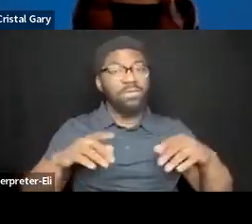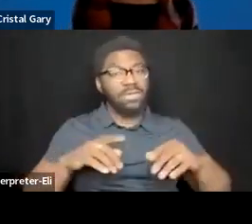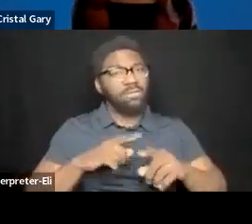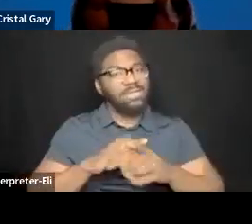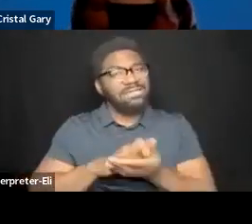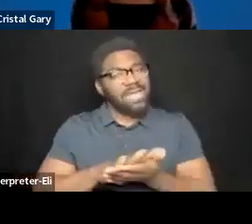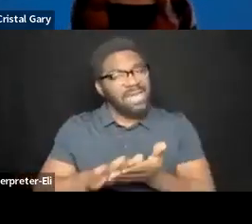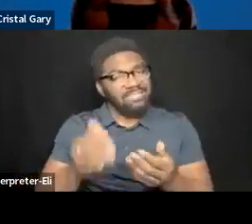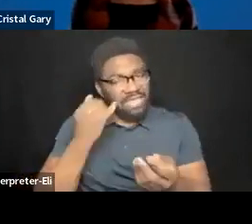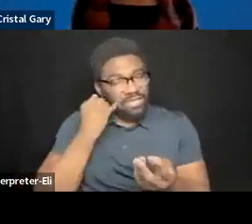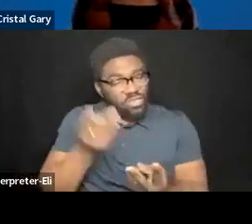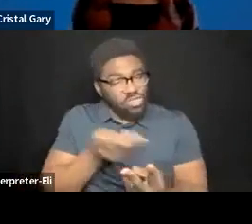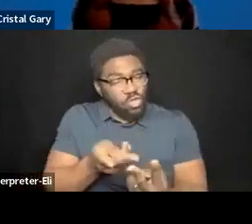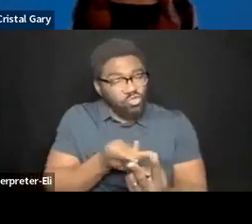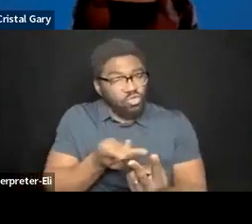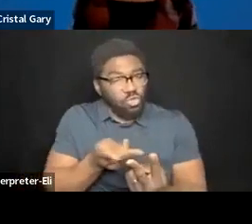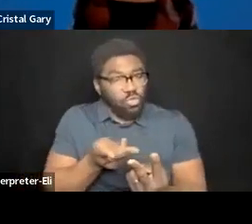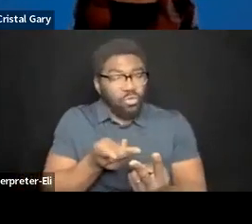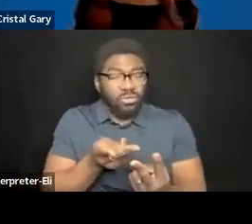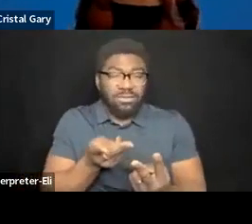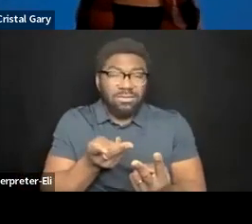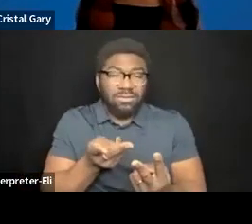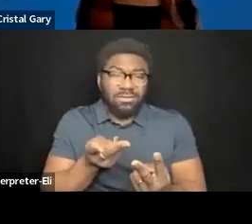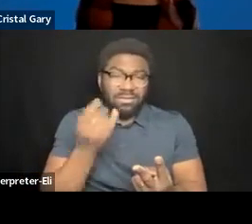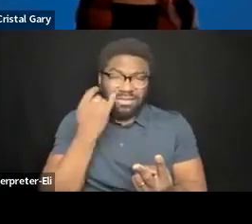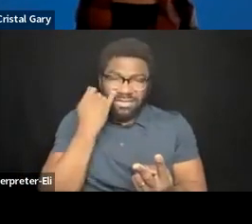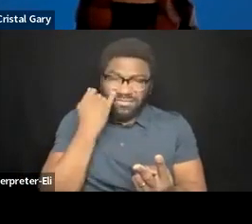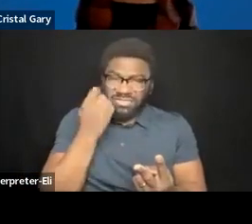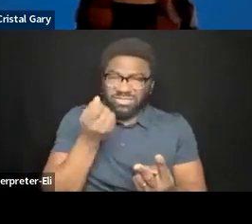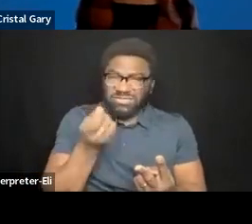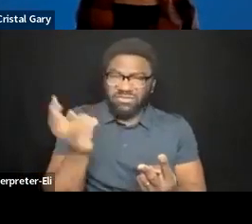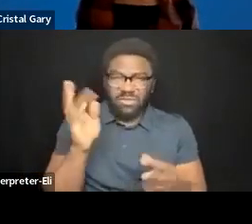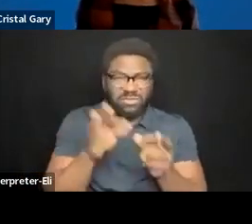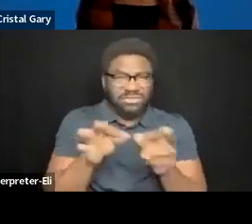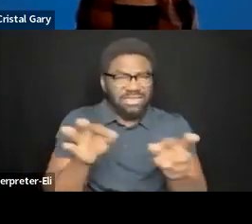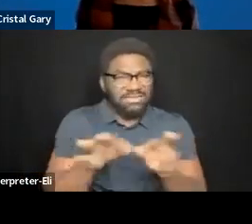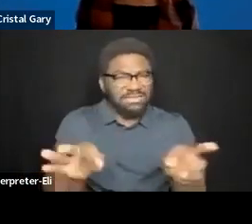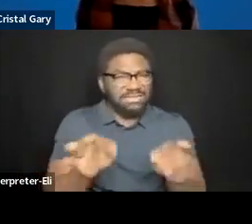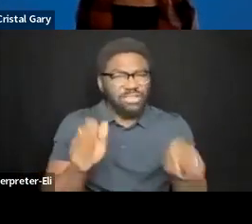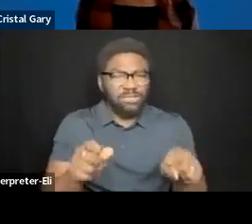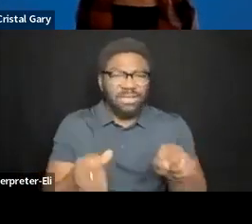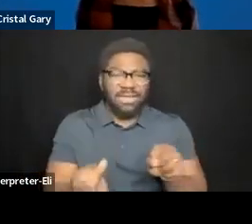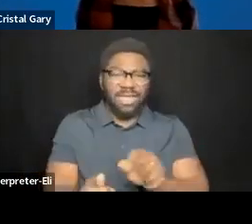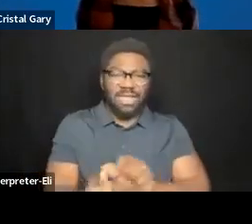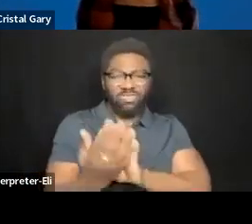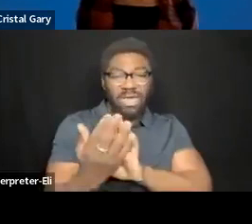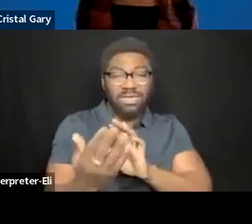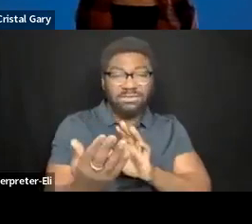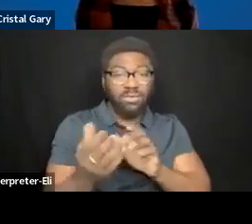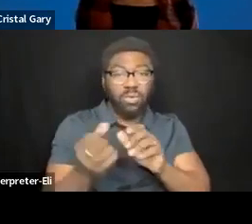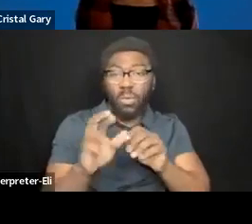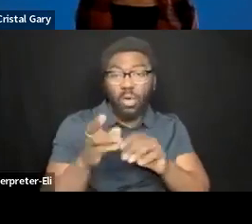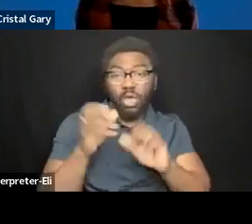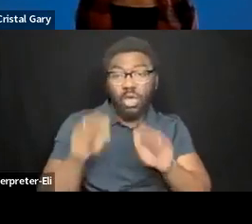if it's just a few sentences, were addressed. Or at least I know, like you said, it could be after the fact. But how is that, how's the discussion going